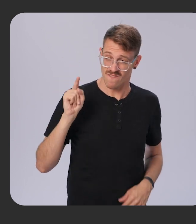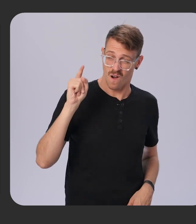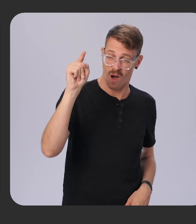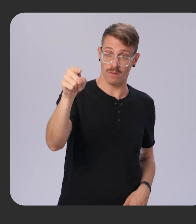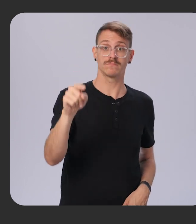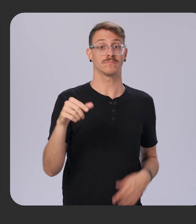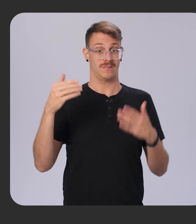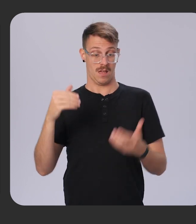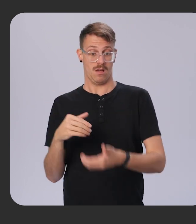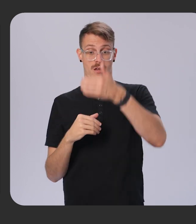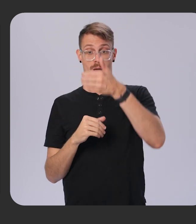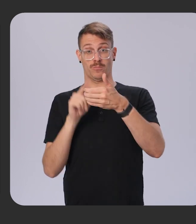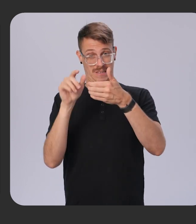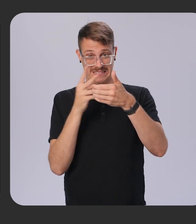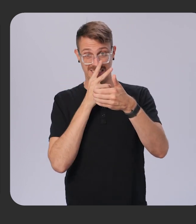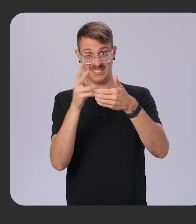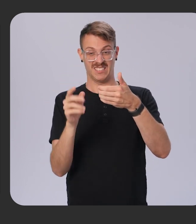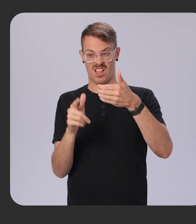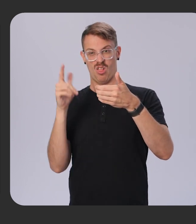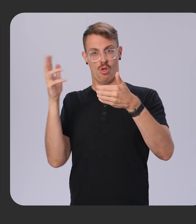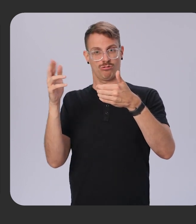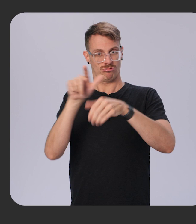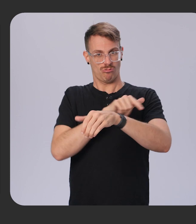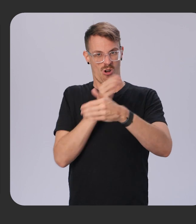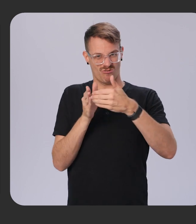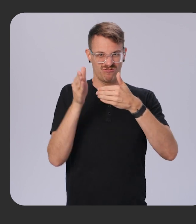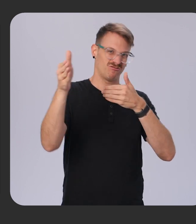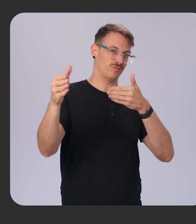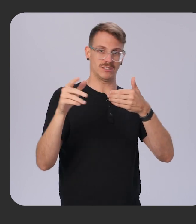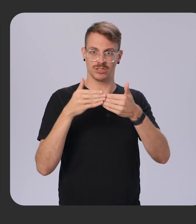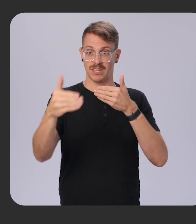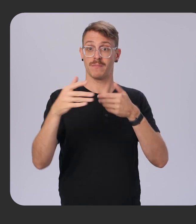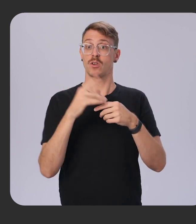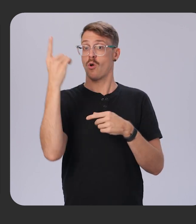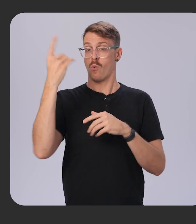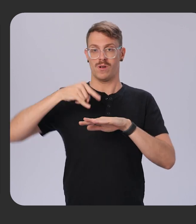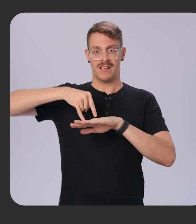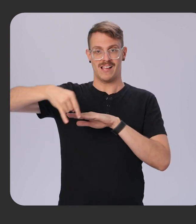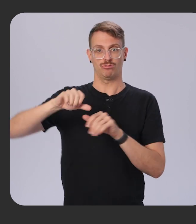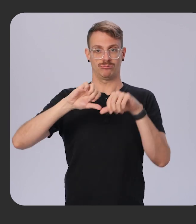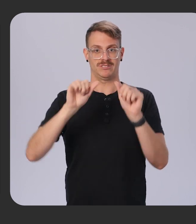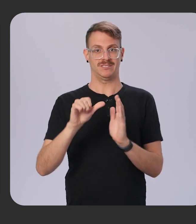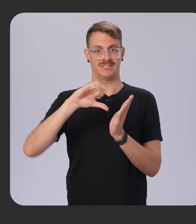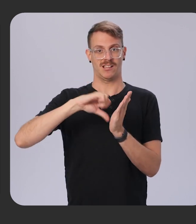Here, you can see long range depth map near one of the Android statues on the Google campus.